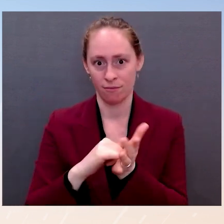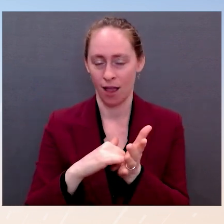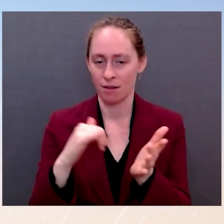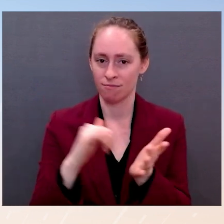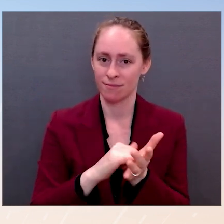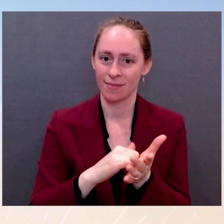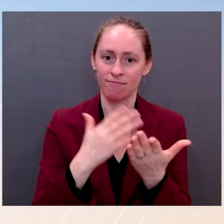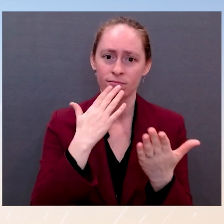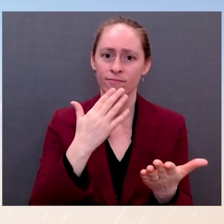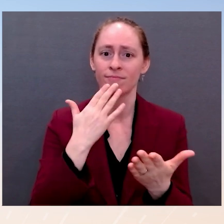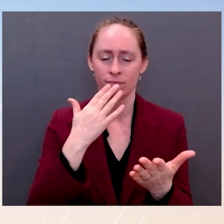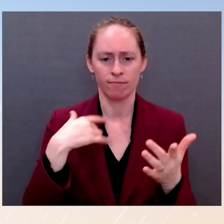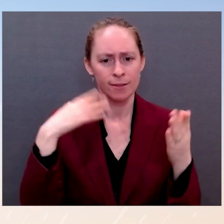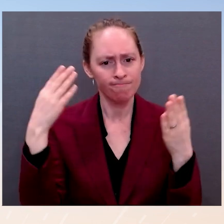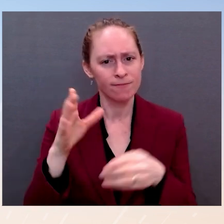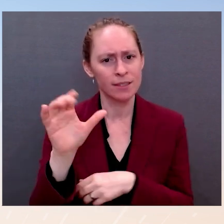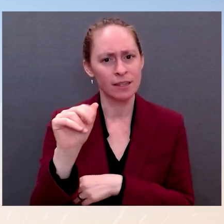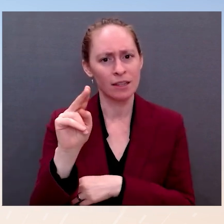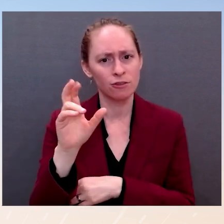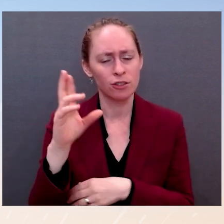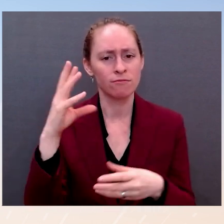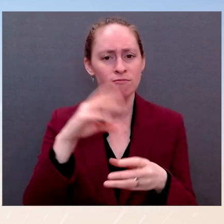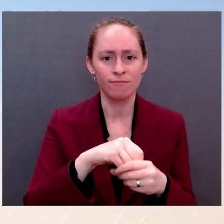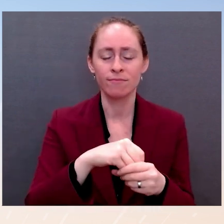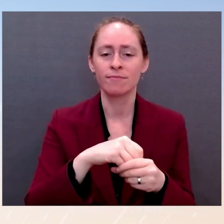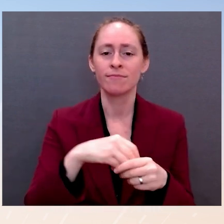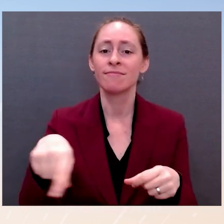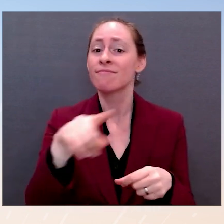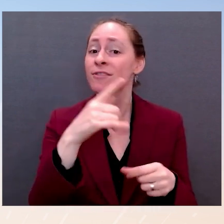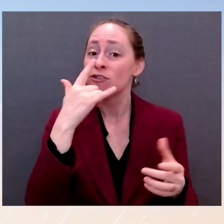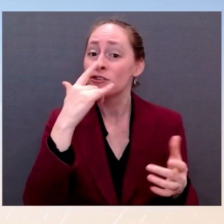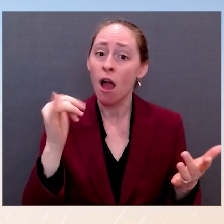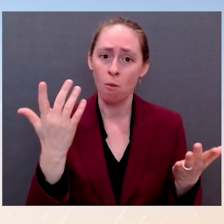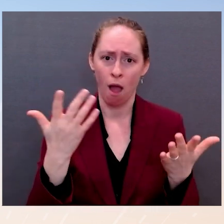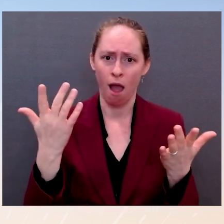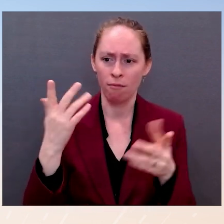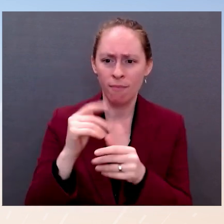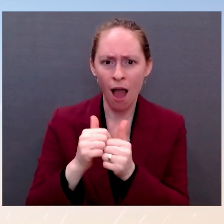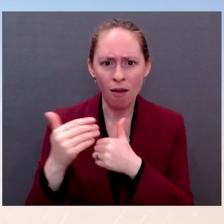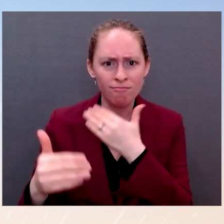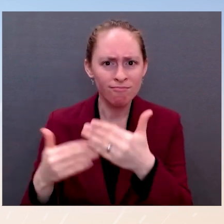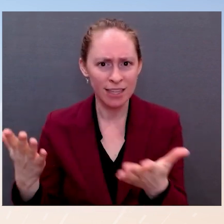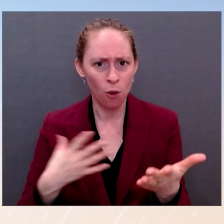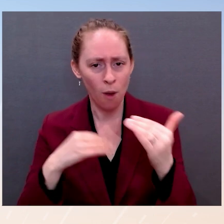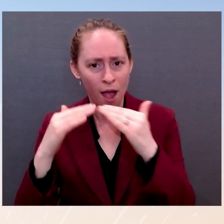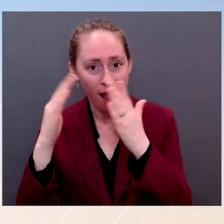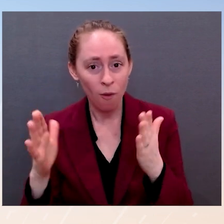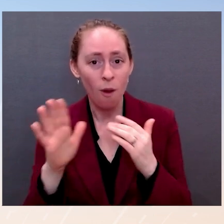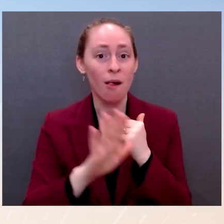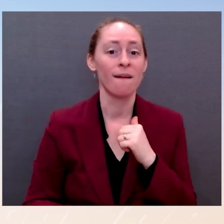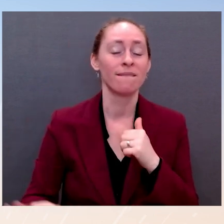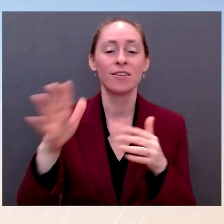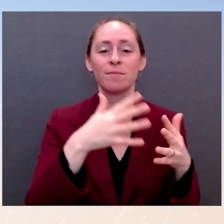We are focused on Cancer in Color and whether it's equitable care mean for our communities here at the White House and across the administration.